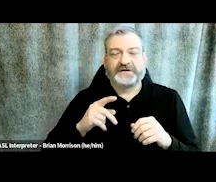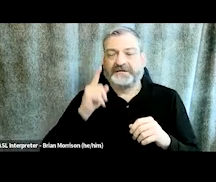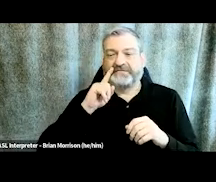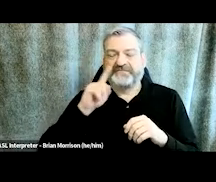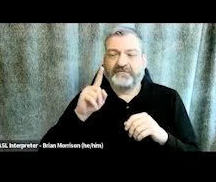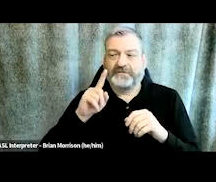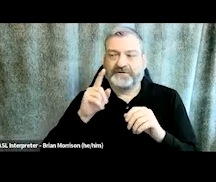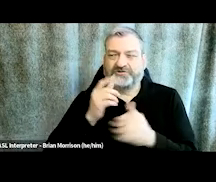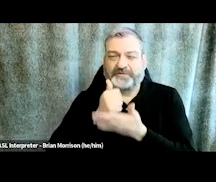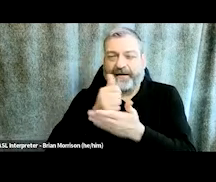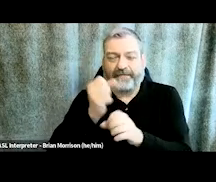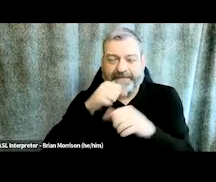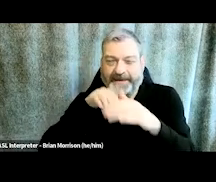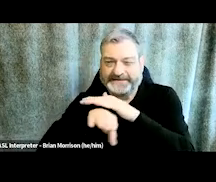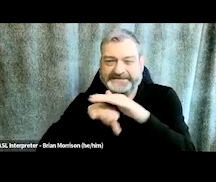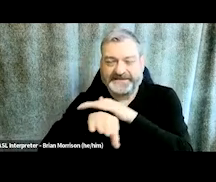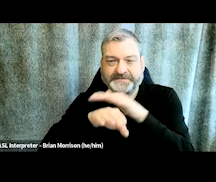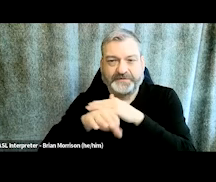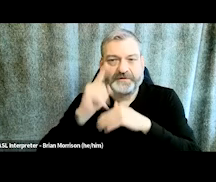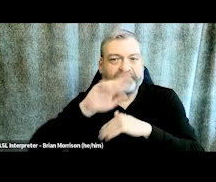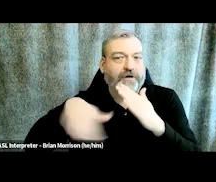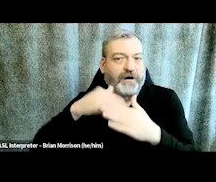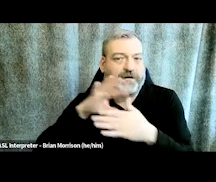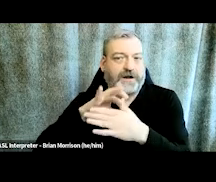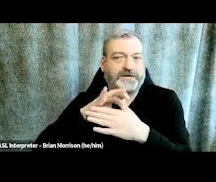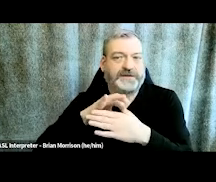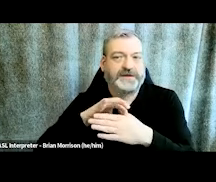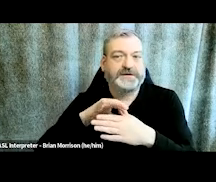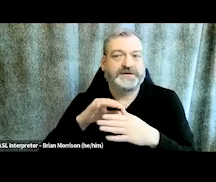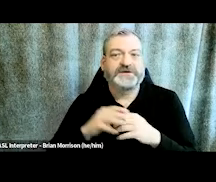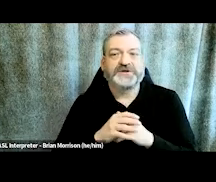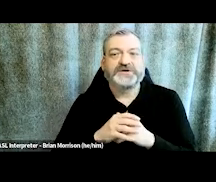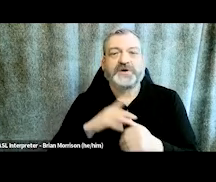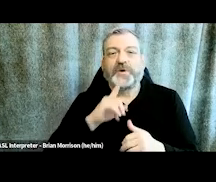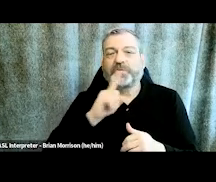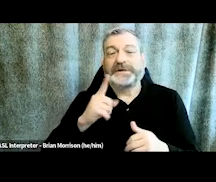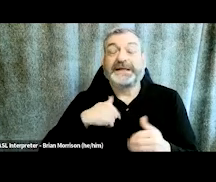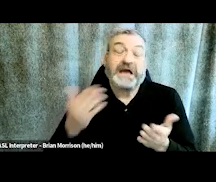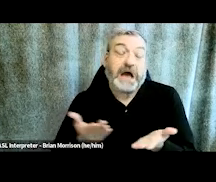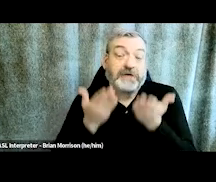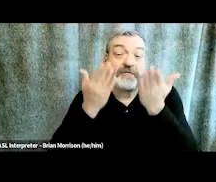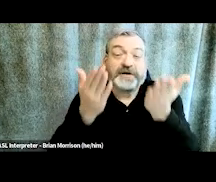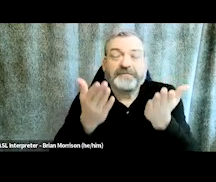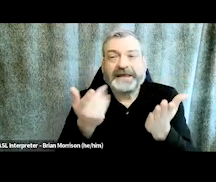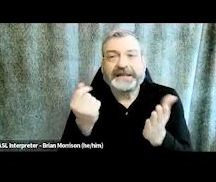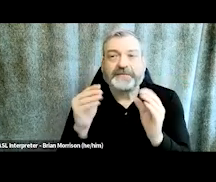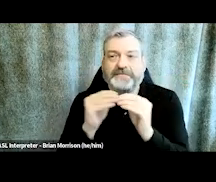So because of that, I generally recommend some more restrictive design principles